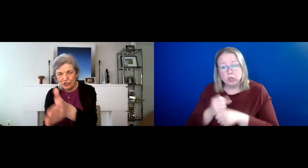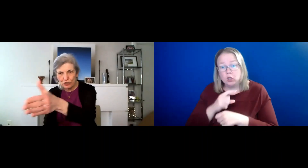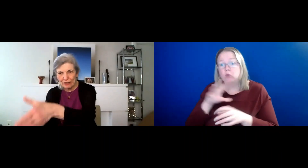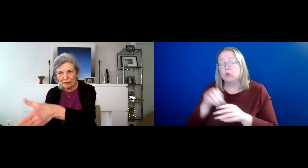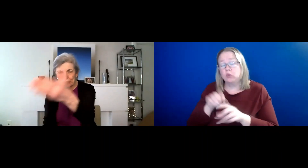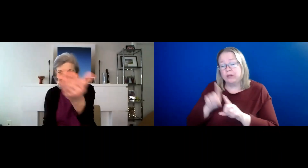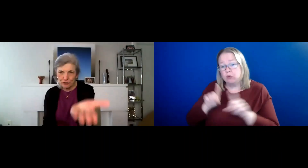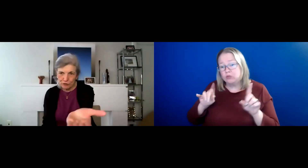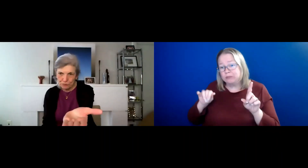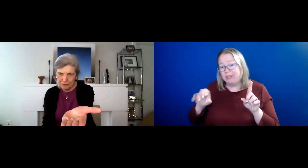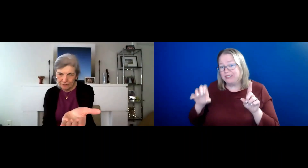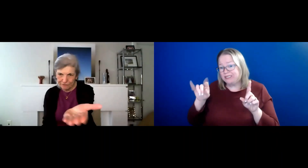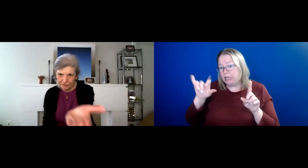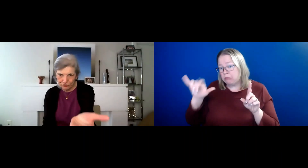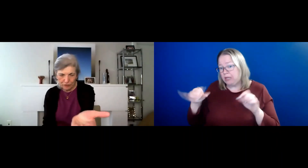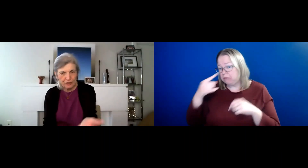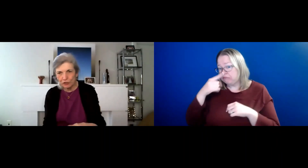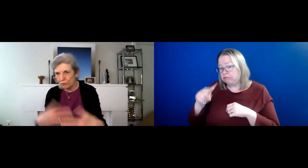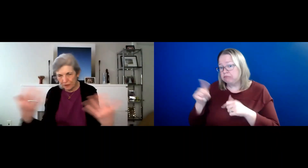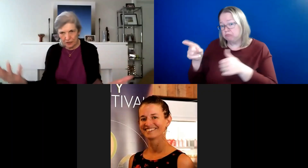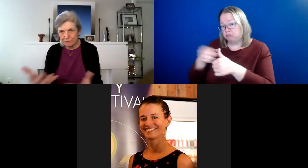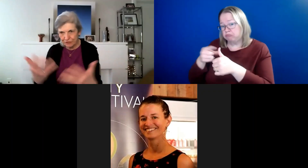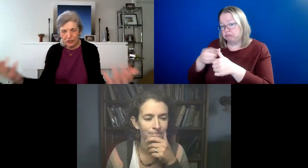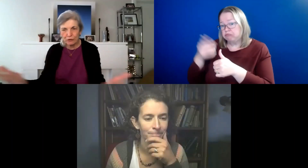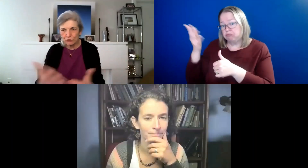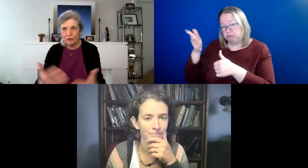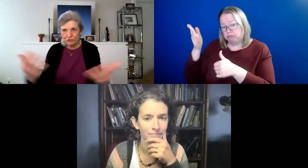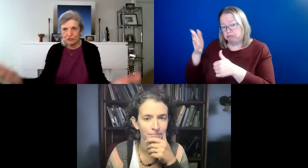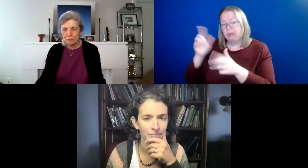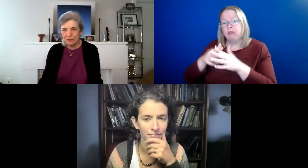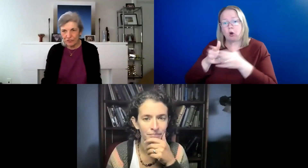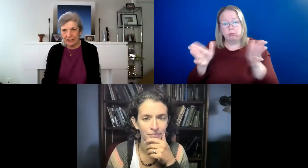13:17:05 Emily if you'll speak first and then we can open up general questions about that .